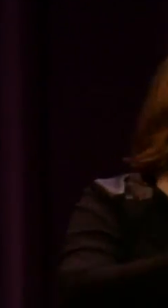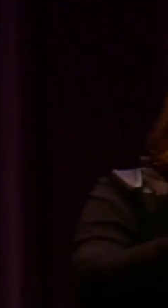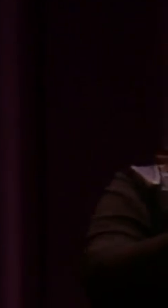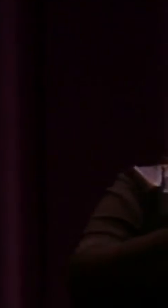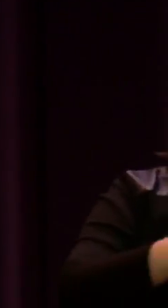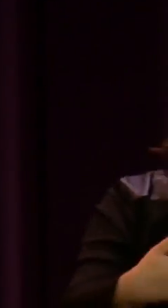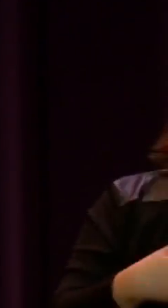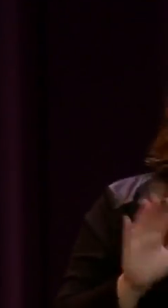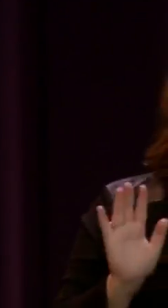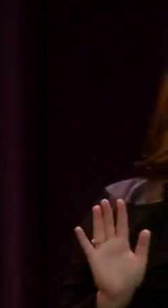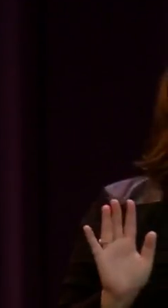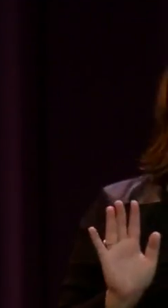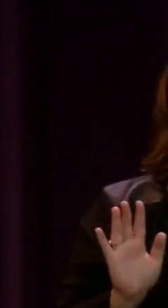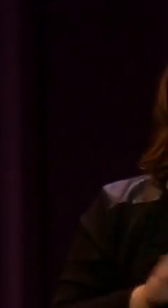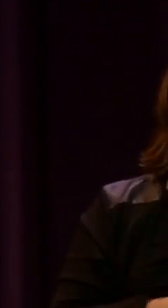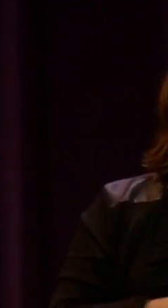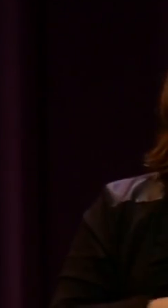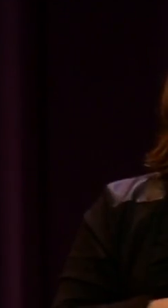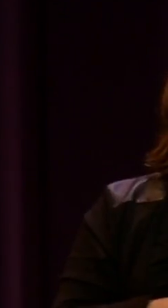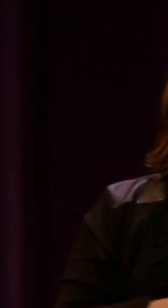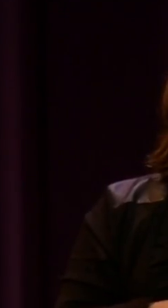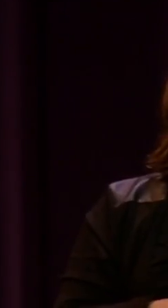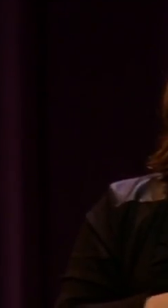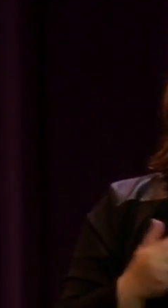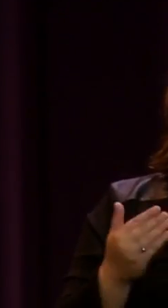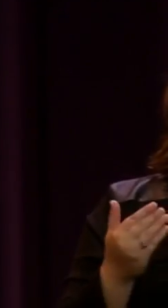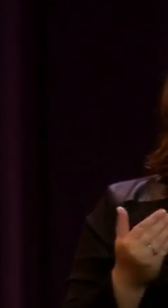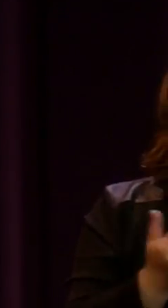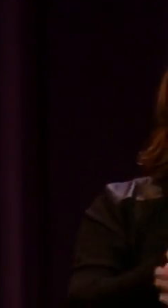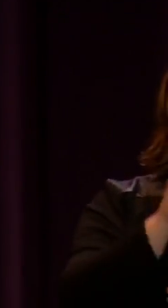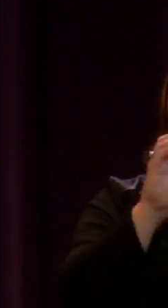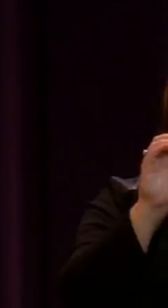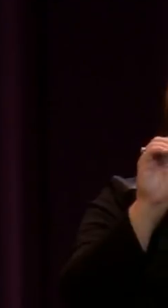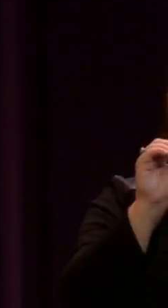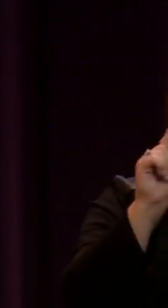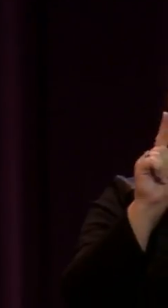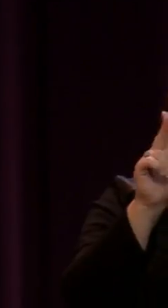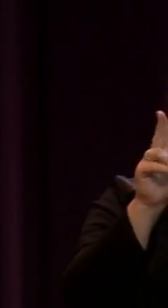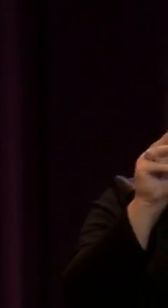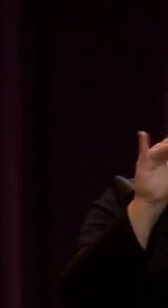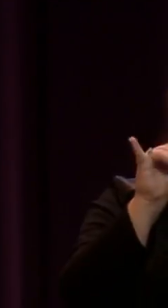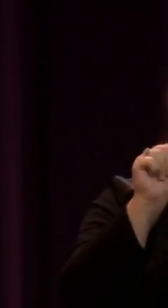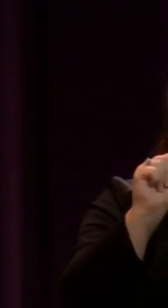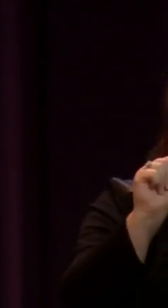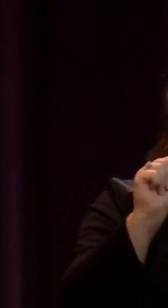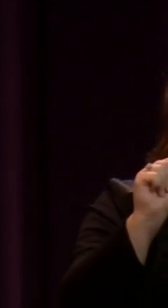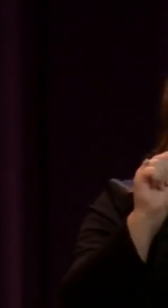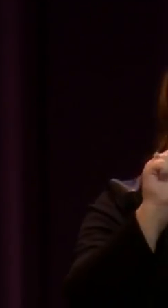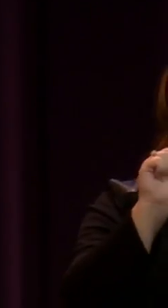THE COMMISSIONERS OF THE NEW COLUMBIA STATEHOOD COMMISSION WILL CHAIR ALL OF THE SESSIONS AS THEY ARE DOING THIS ONE.